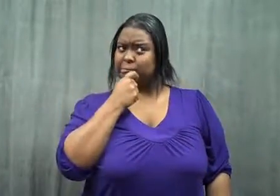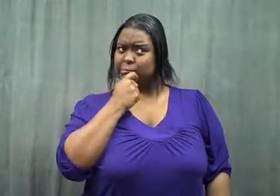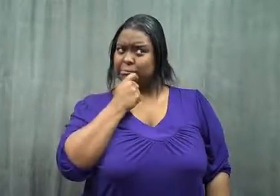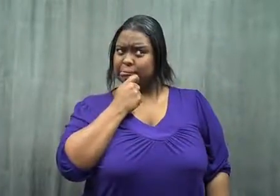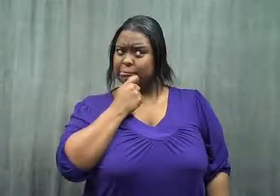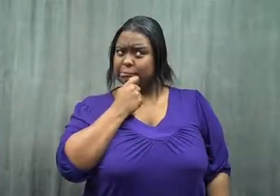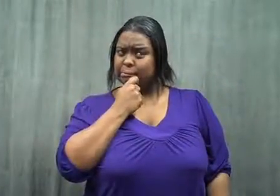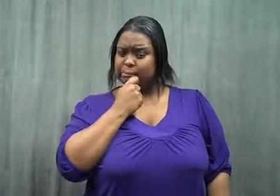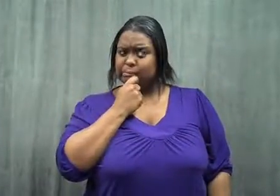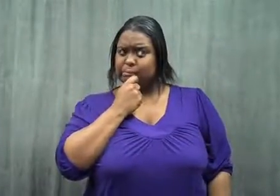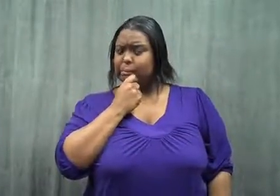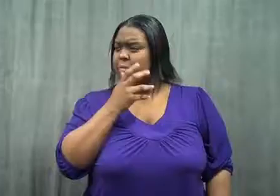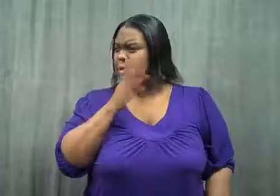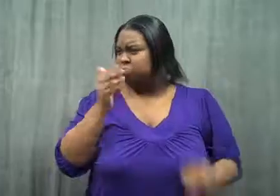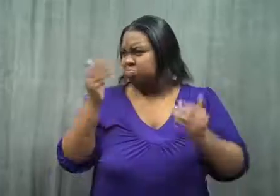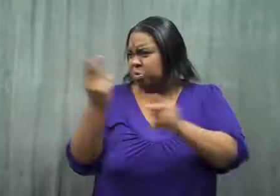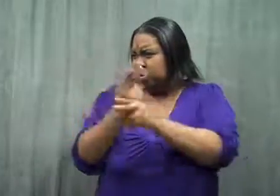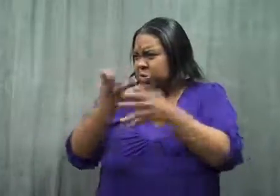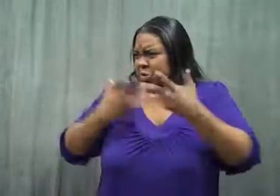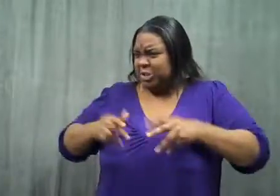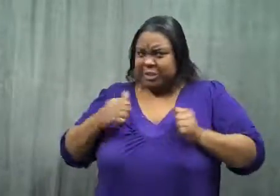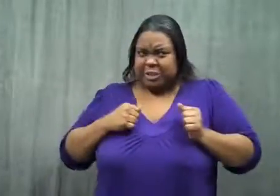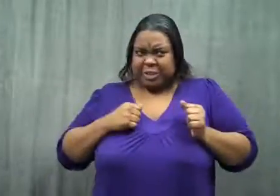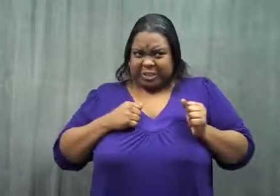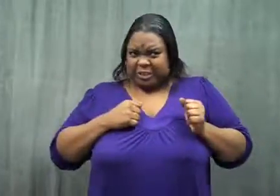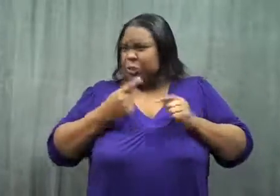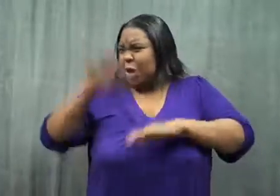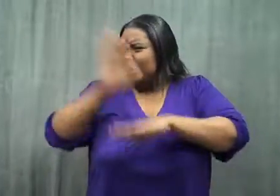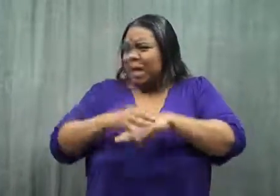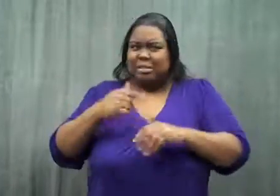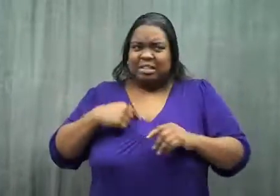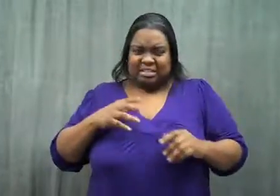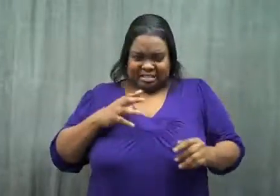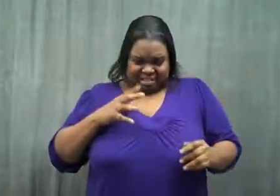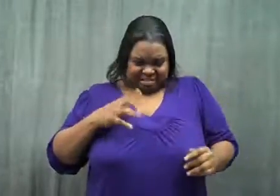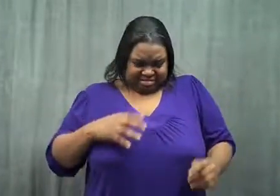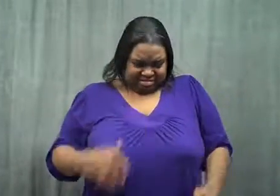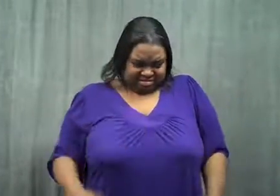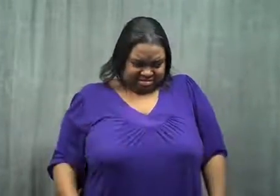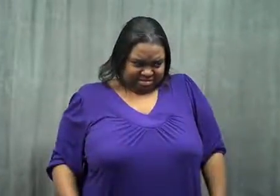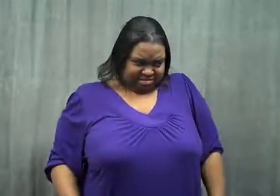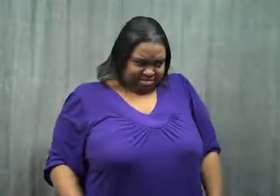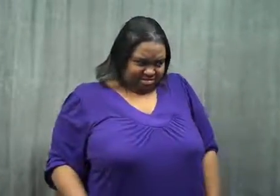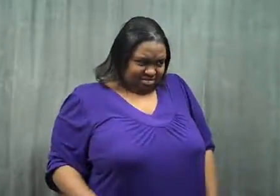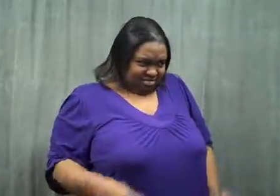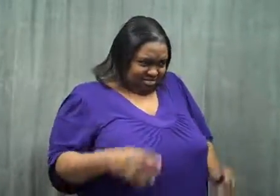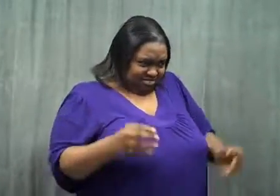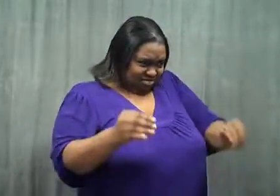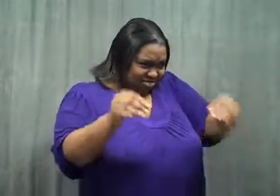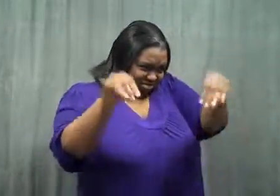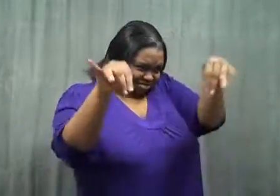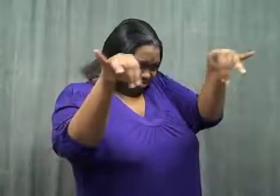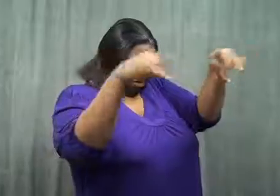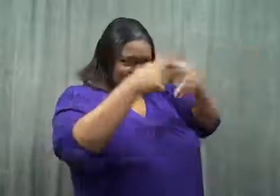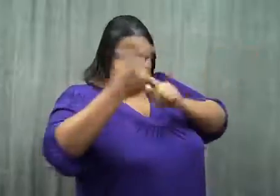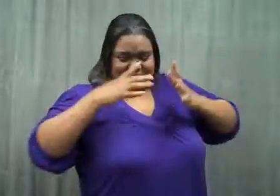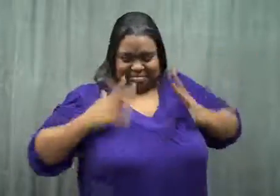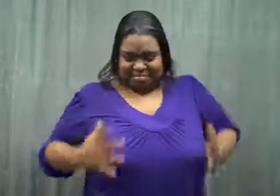She said, "Go try it on!" It fit very nicely. She was so excited,